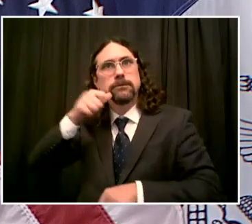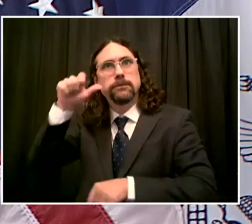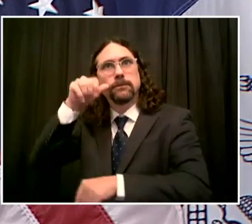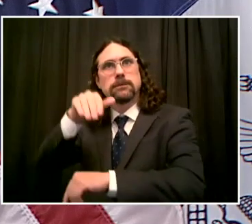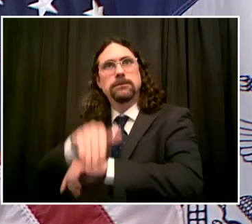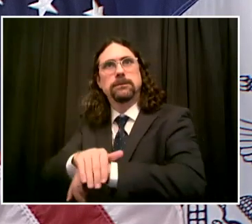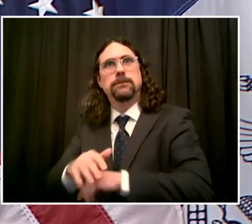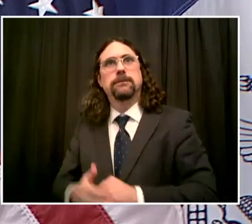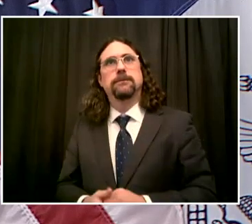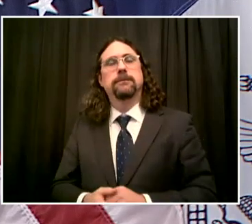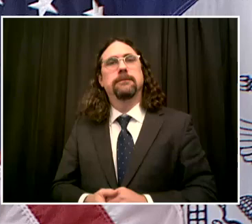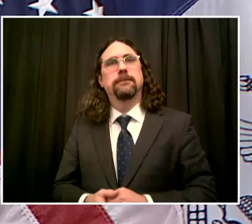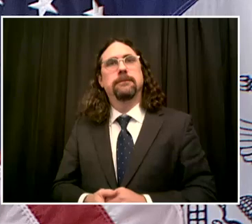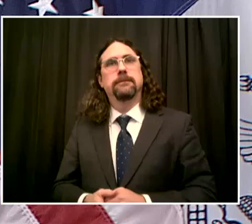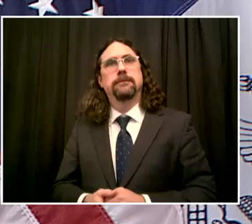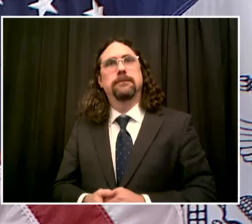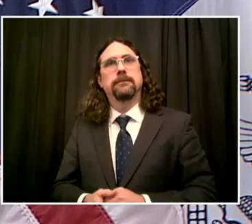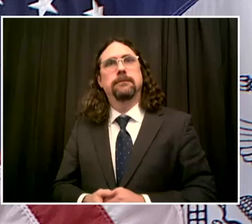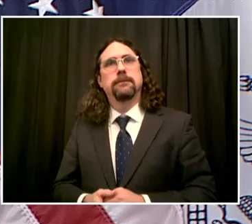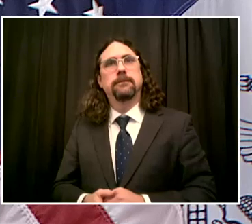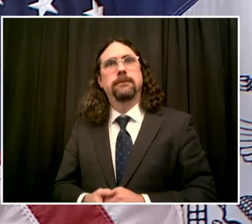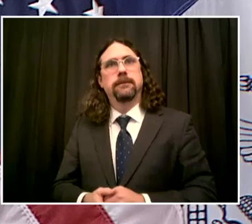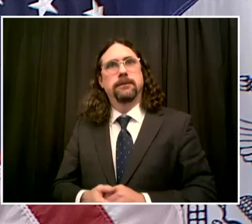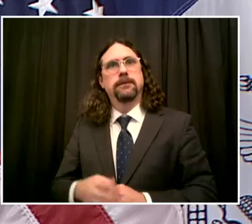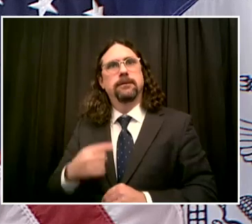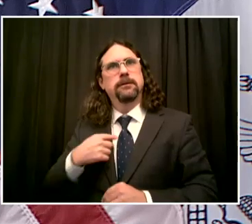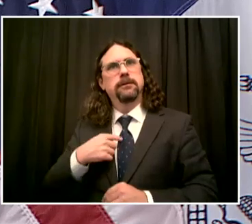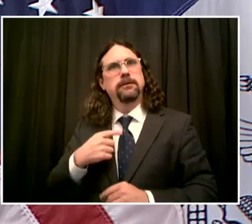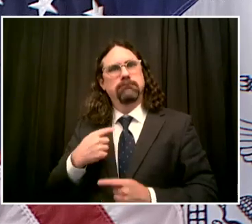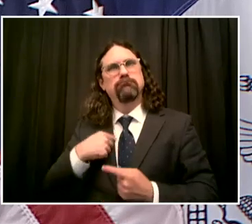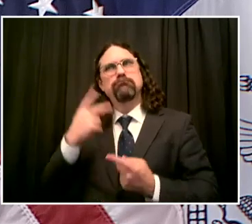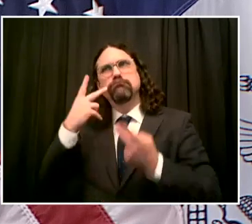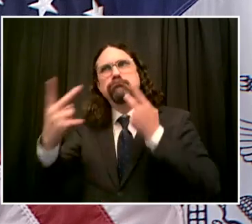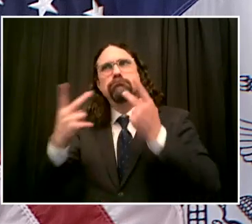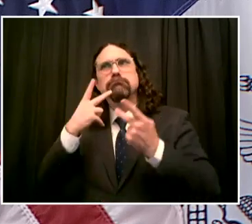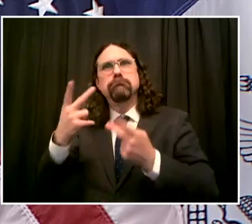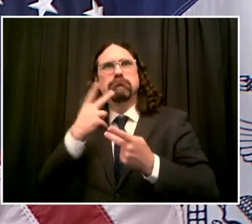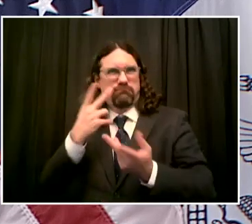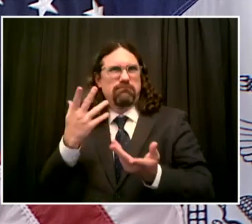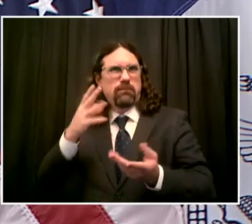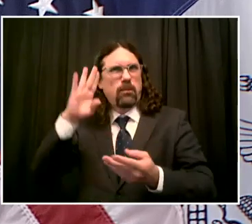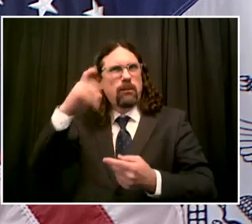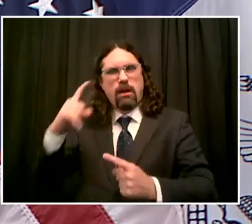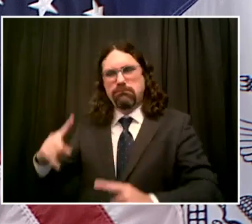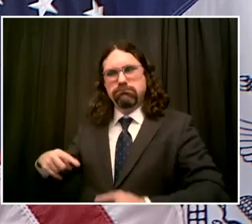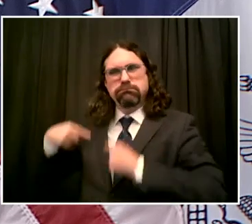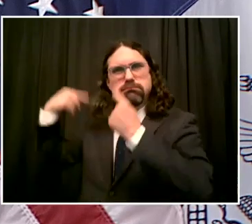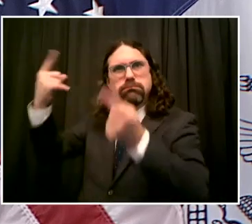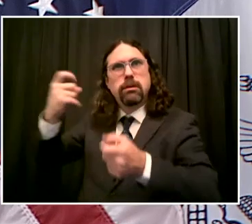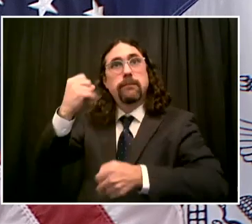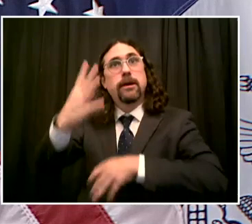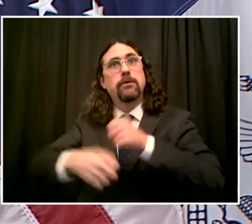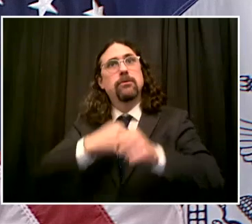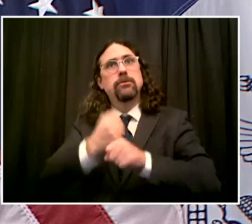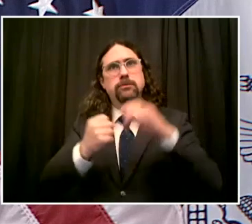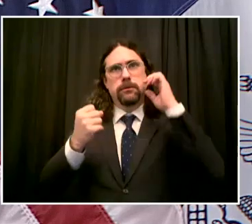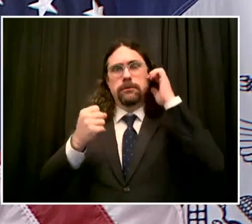I WAS IN THE BRONX LAST NIGHT. I SIAD 'VIE ESEN THE ONBRX IN ITS TOUGHEST MOMENTS, AND I KNOW THE